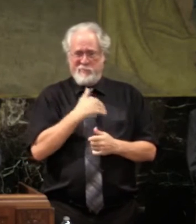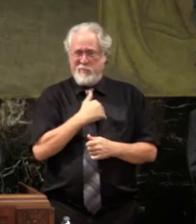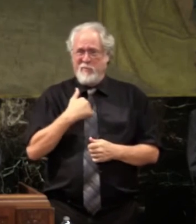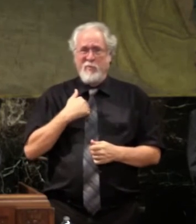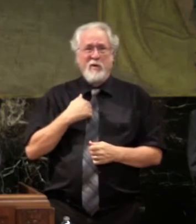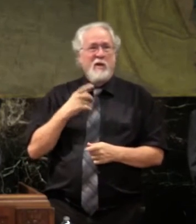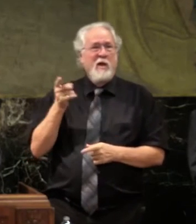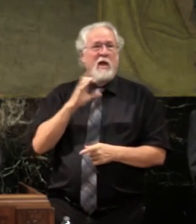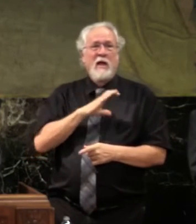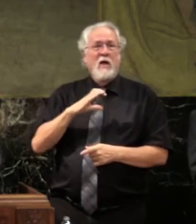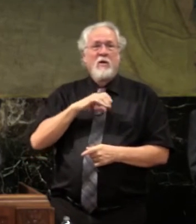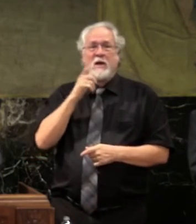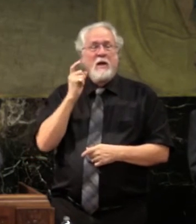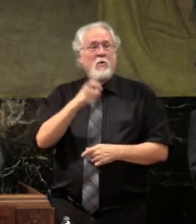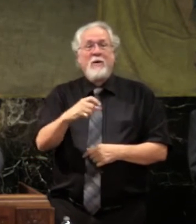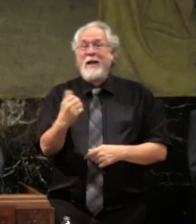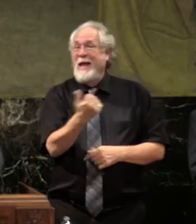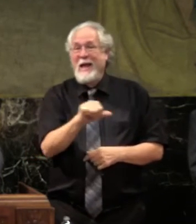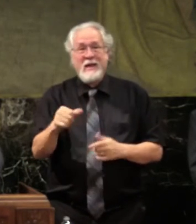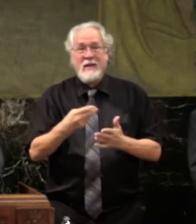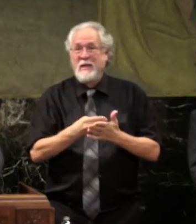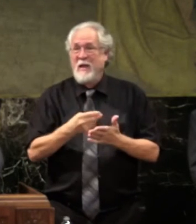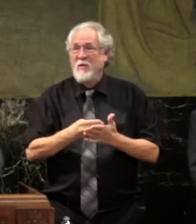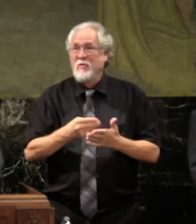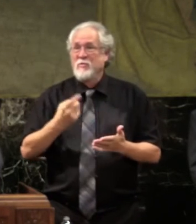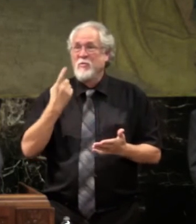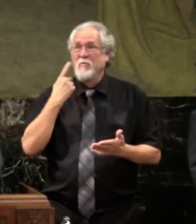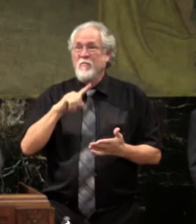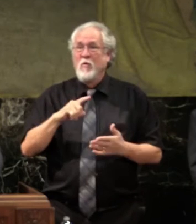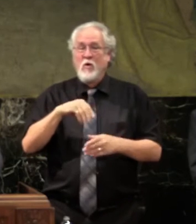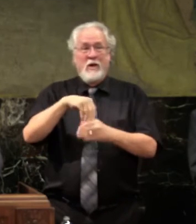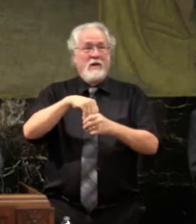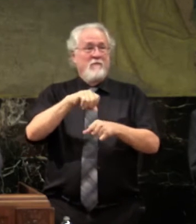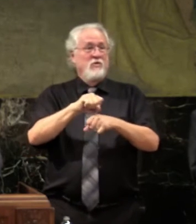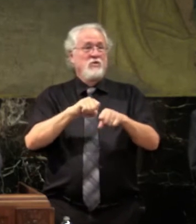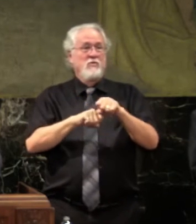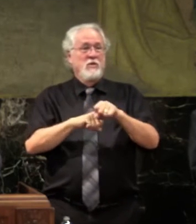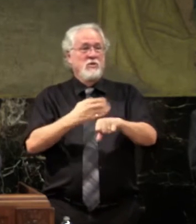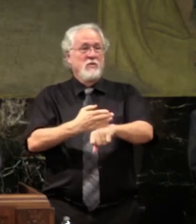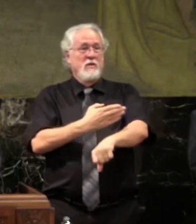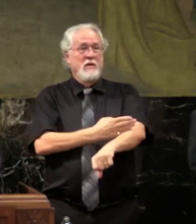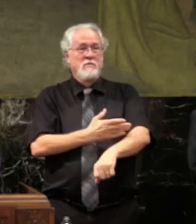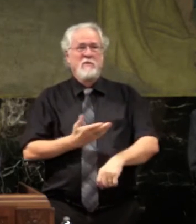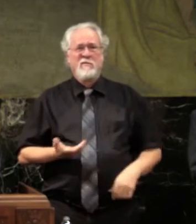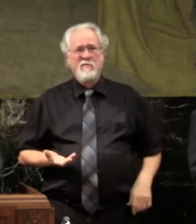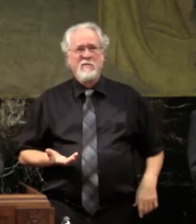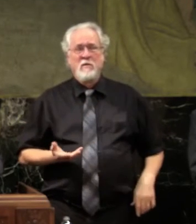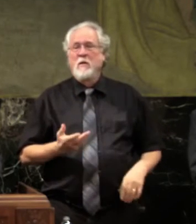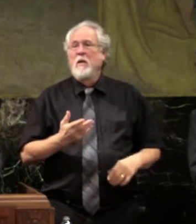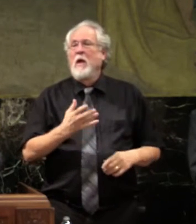appropriate any dollars for infrastructure enhancements and and we